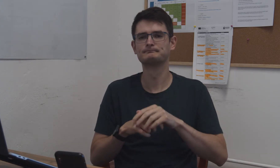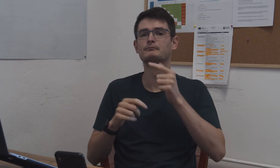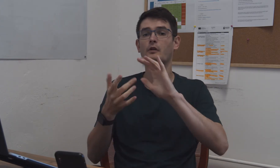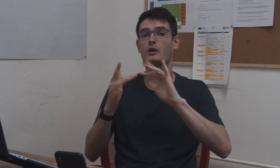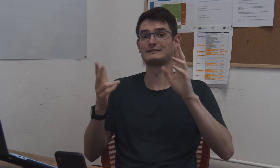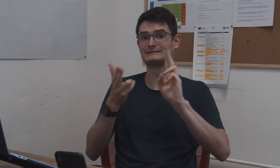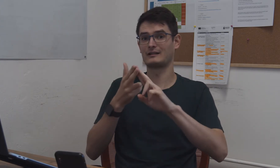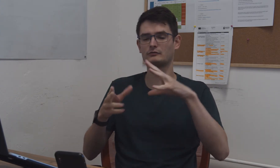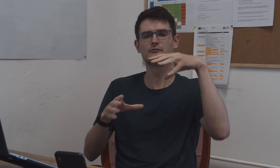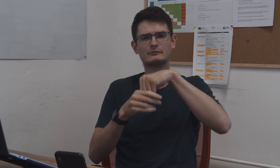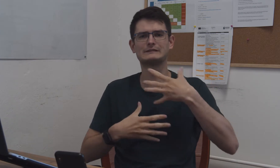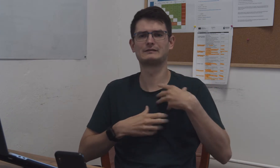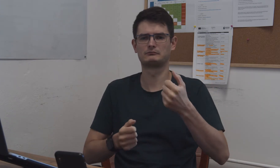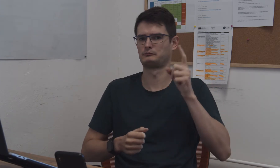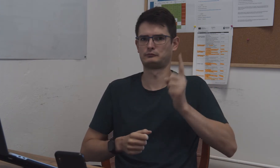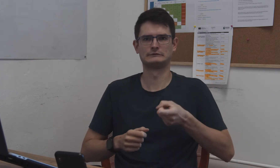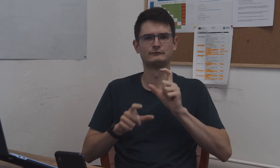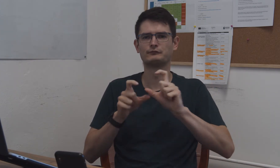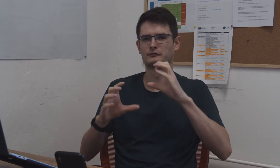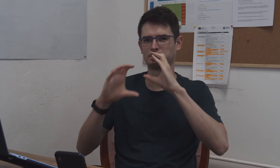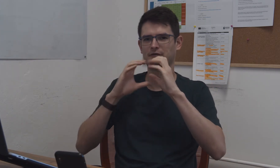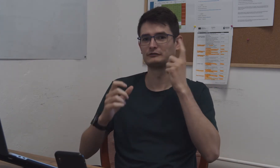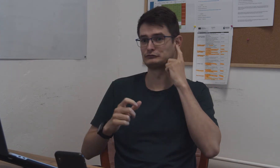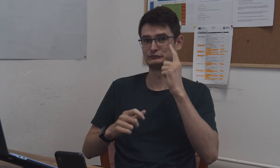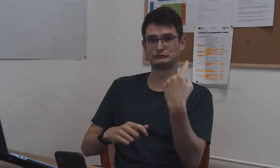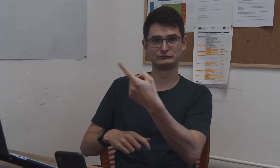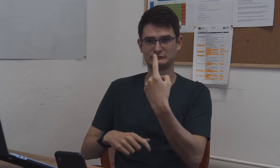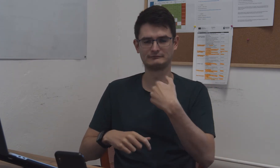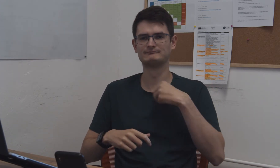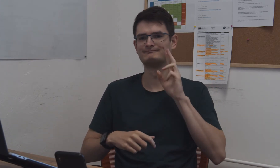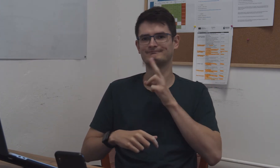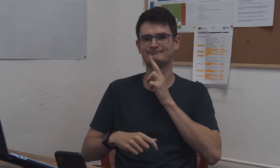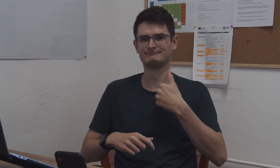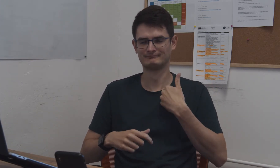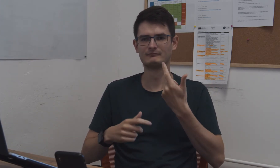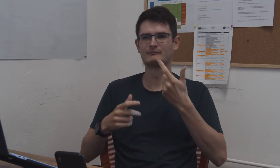Interpreters are required for online meetings because some partners are hearing, and I am deaf.